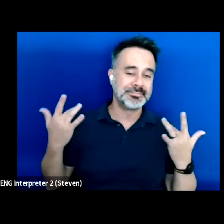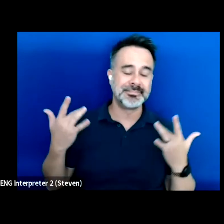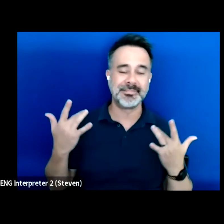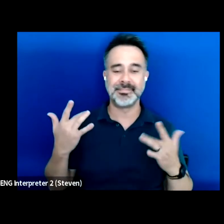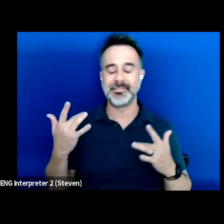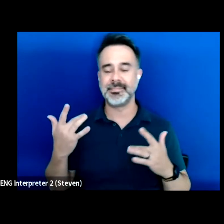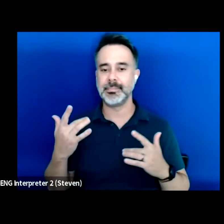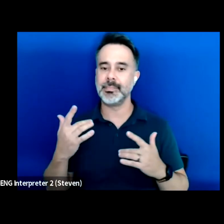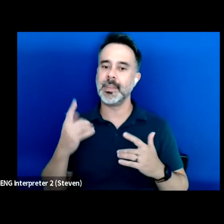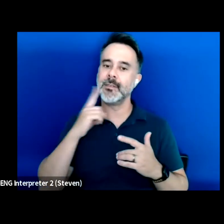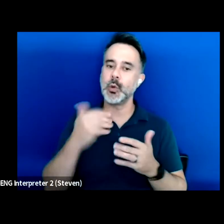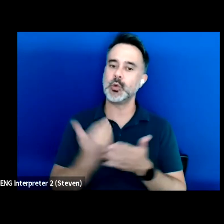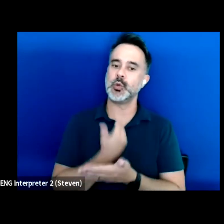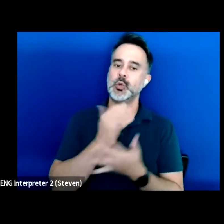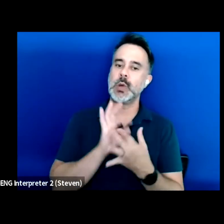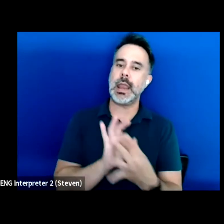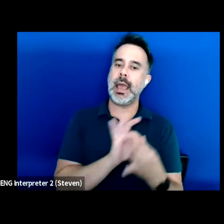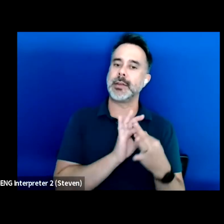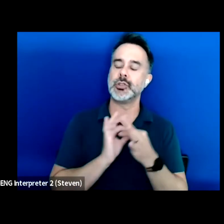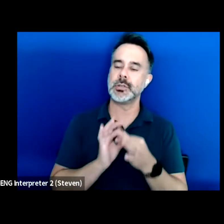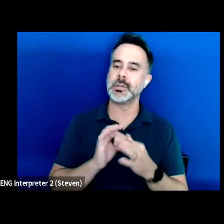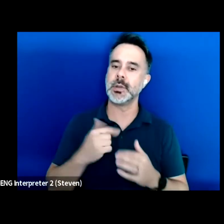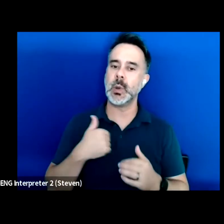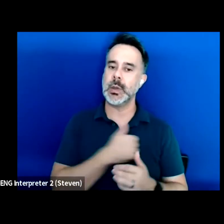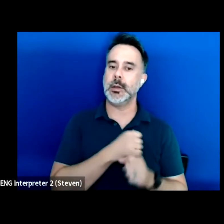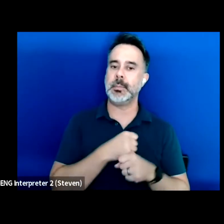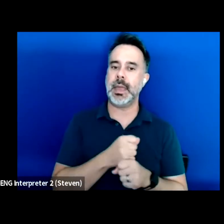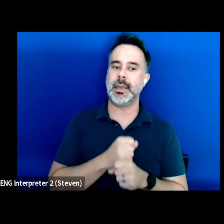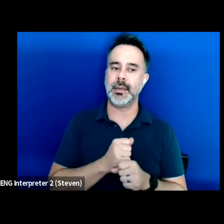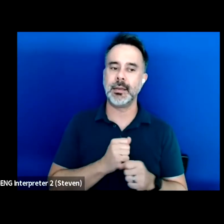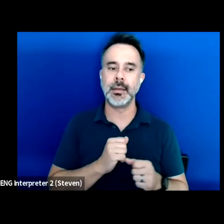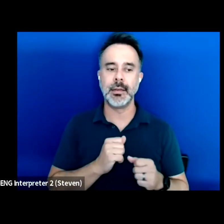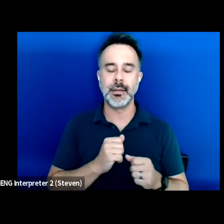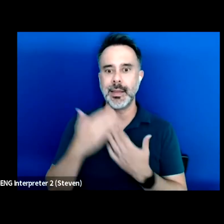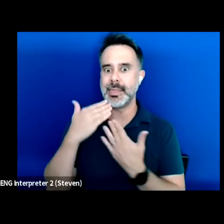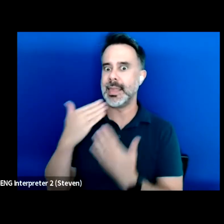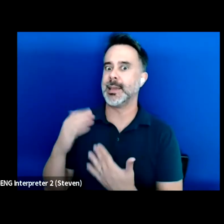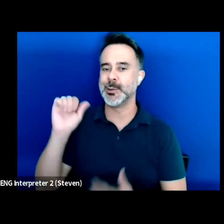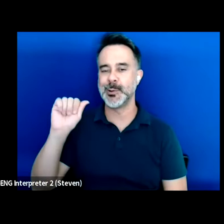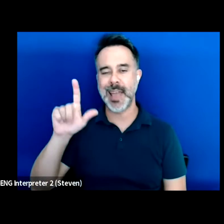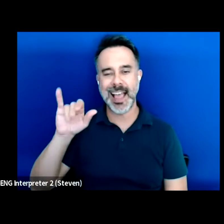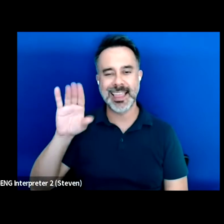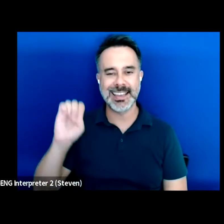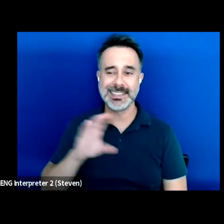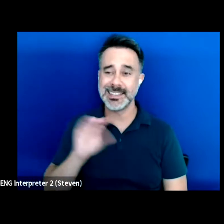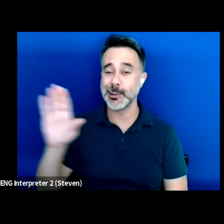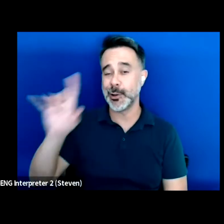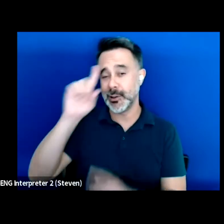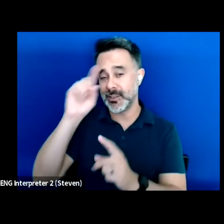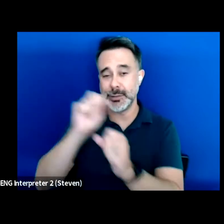My Zoom background is blurred behind me, and I'm holding up a paperback copy of Year